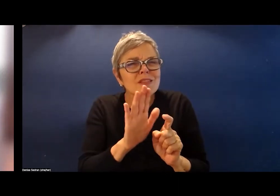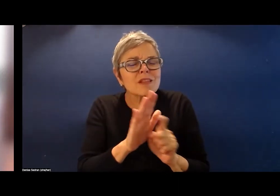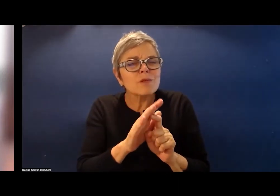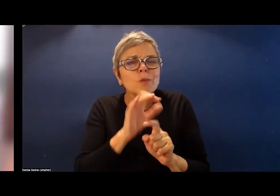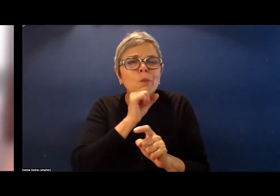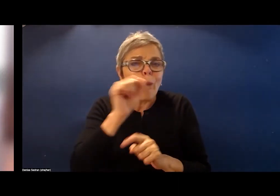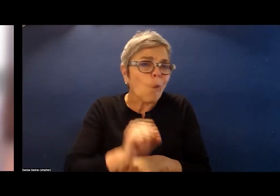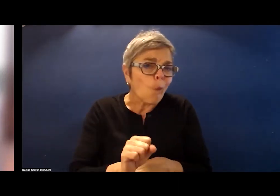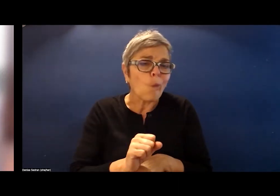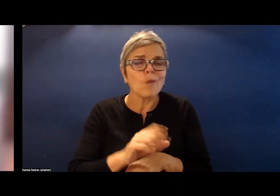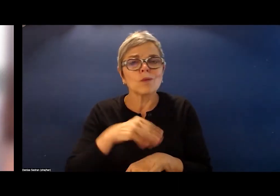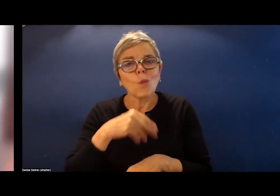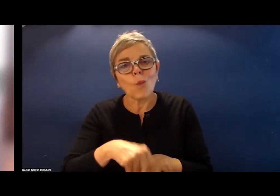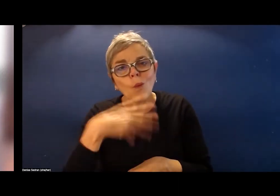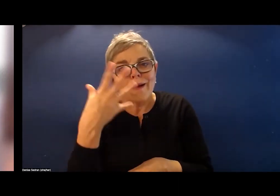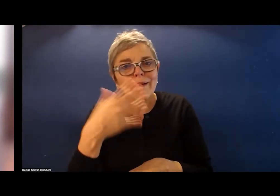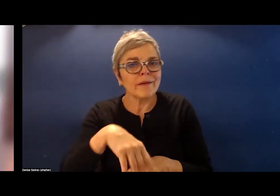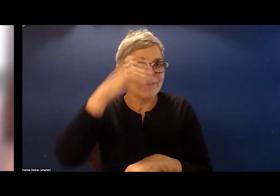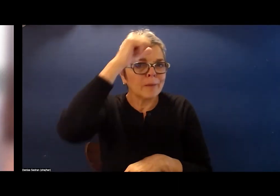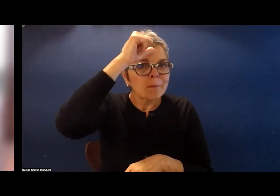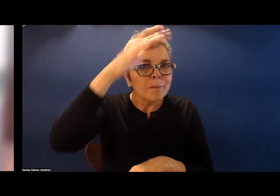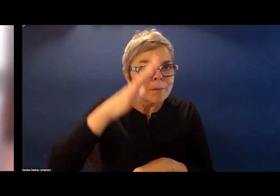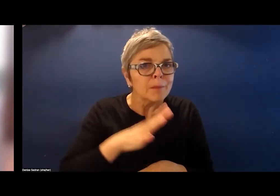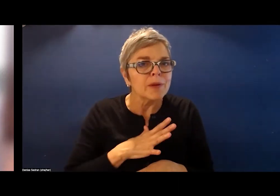old white male